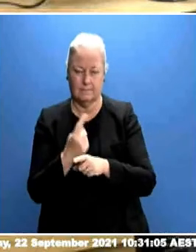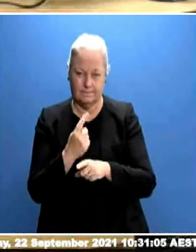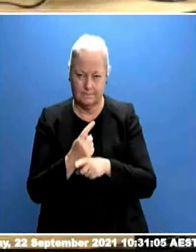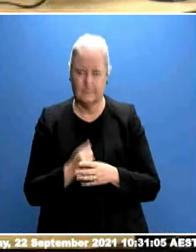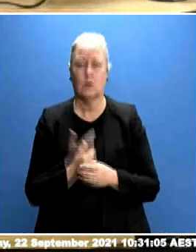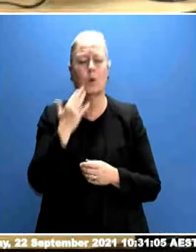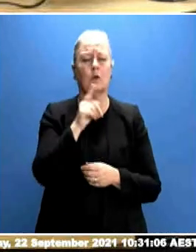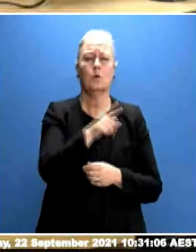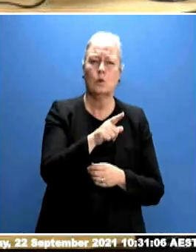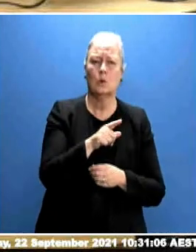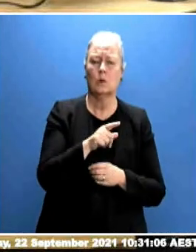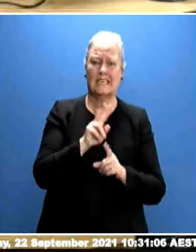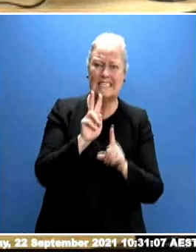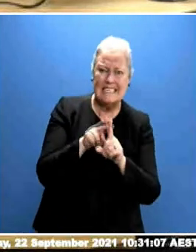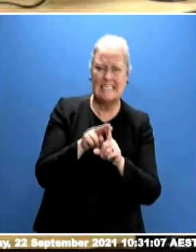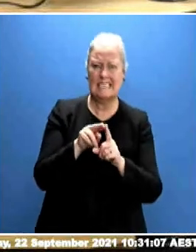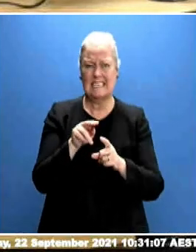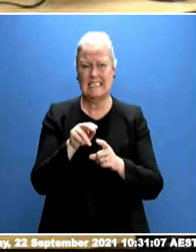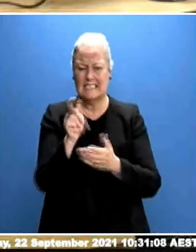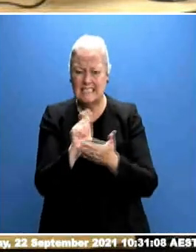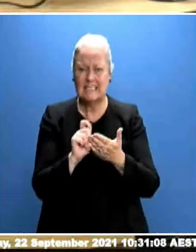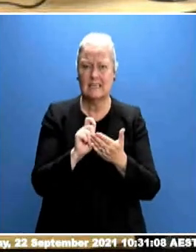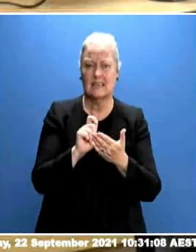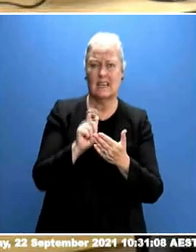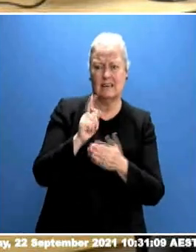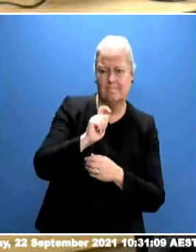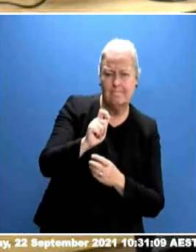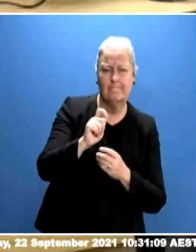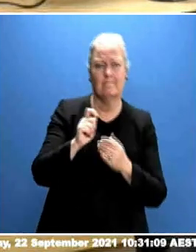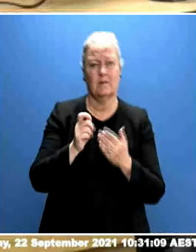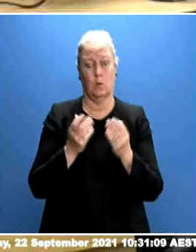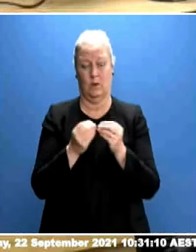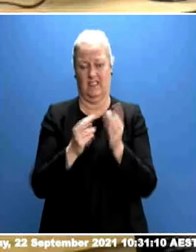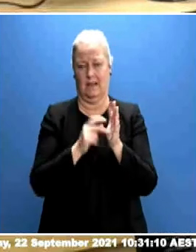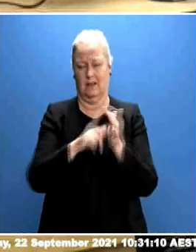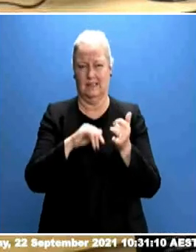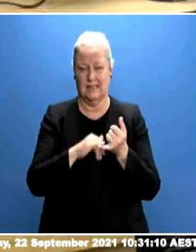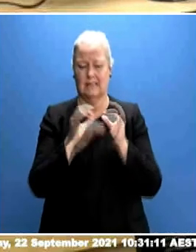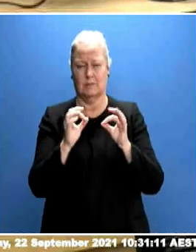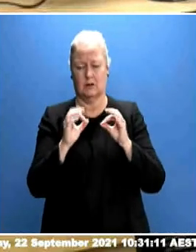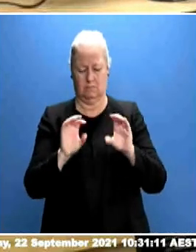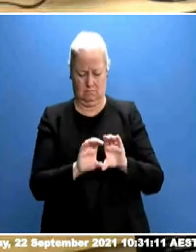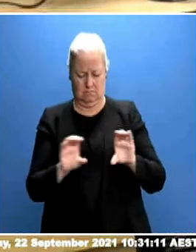applying and appealing the NDIS process, particularly paragraph 49